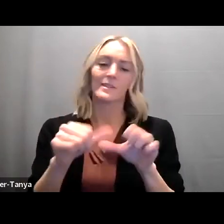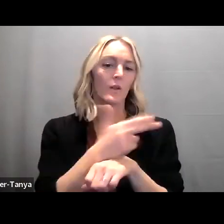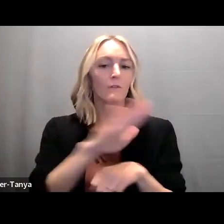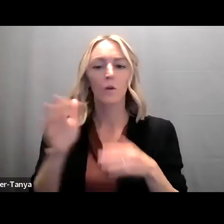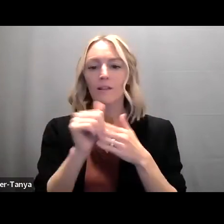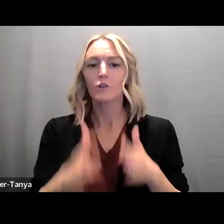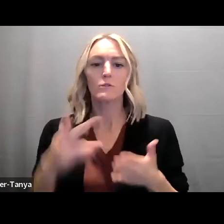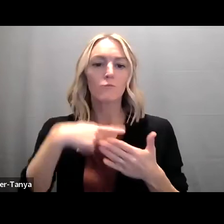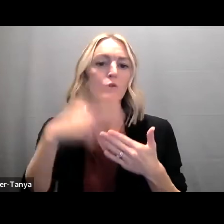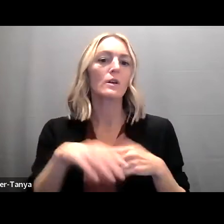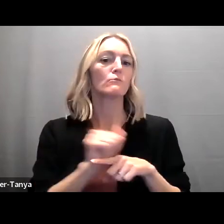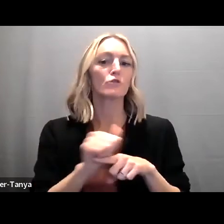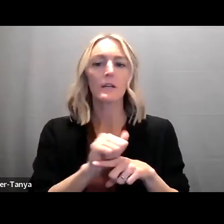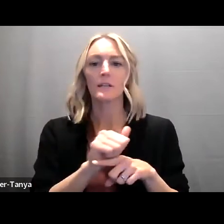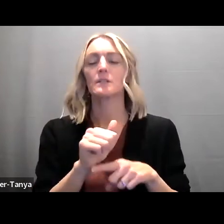and training you do as SILCK.